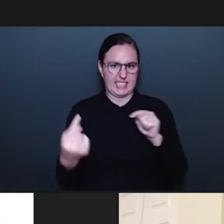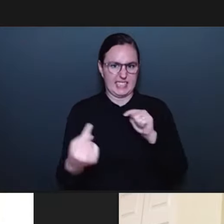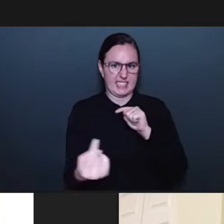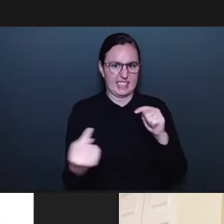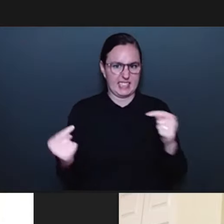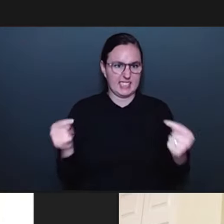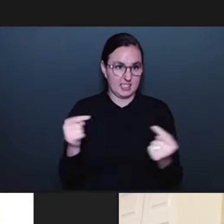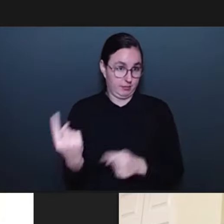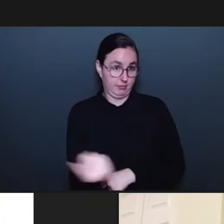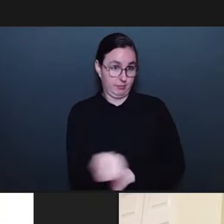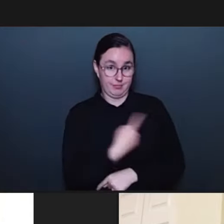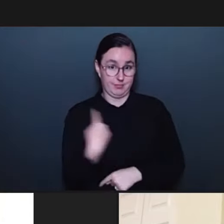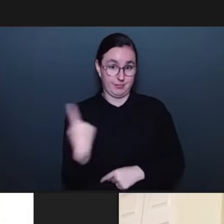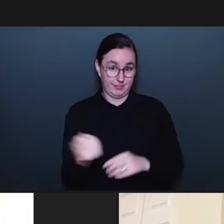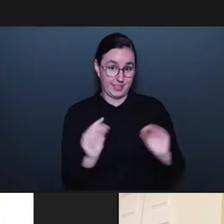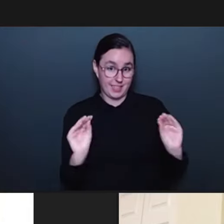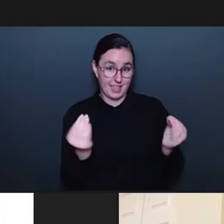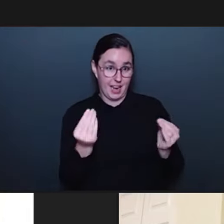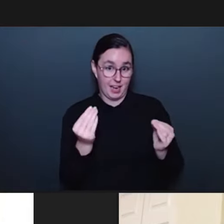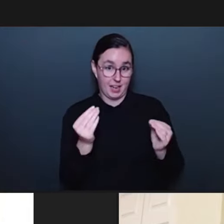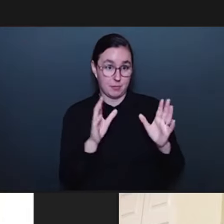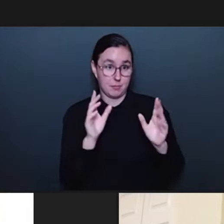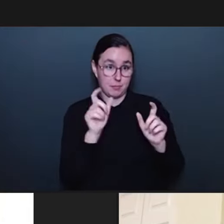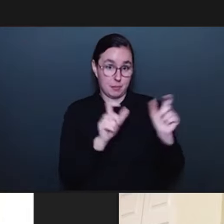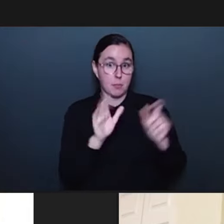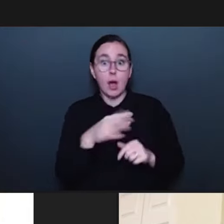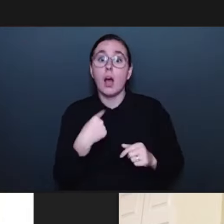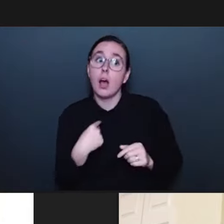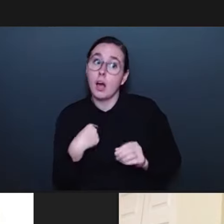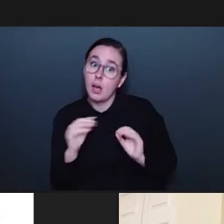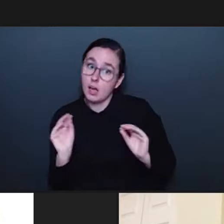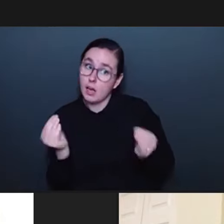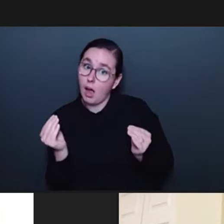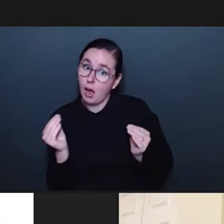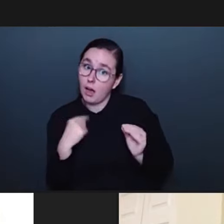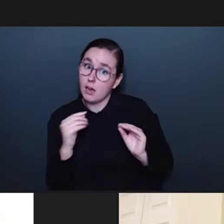young as well. I was also a delegate a couple of years ago. But it's also a point of having that